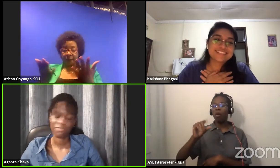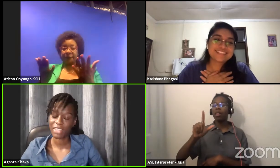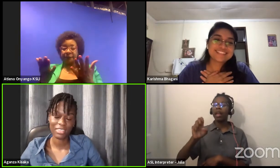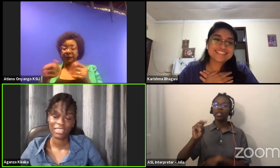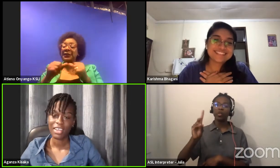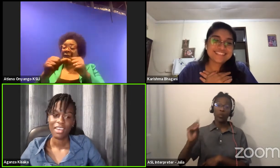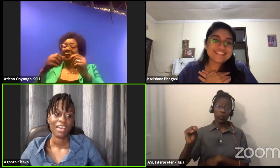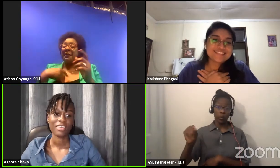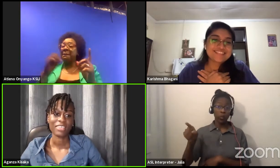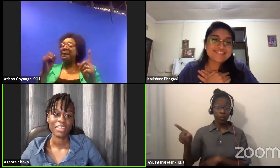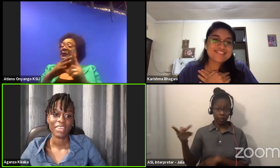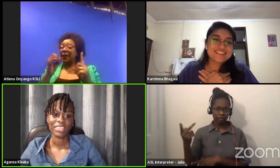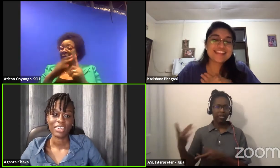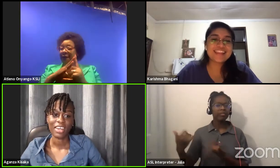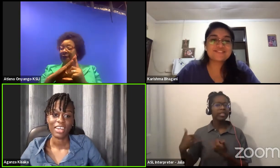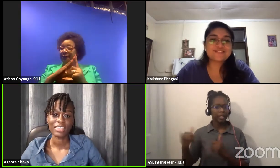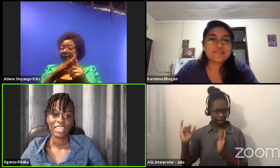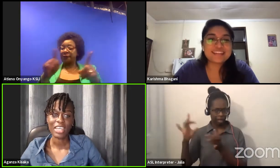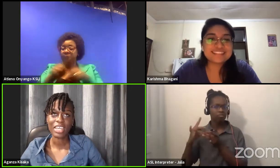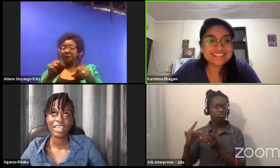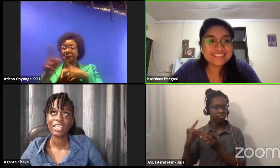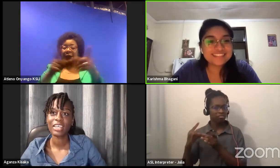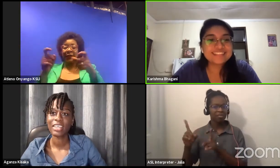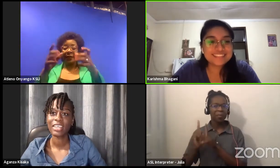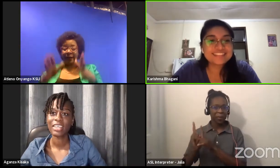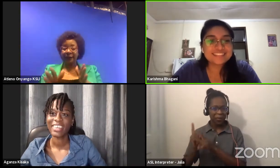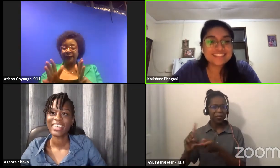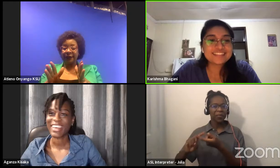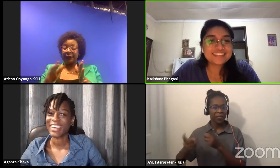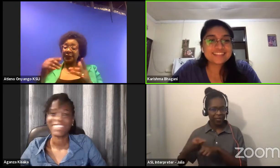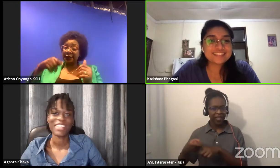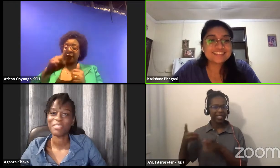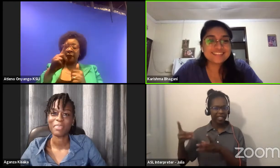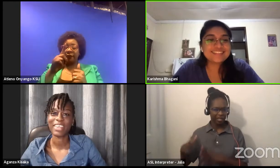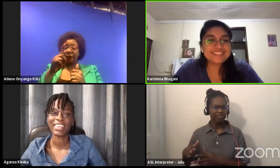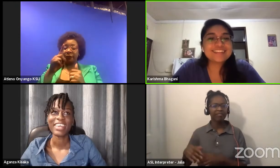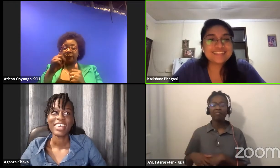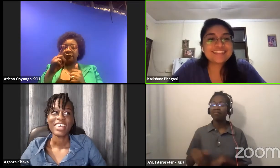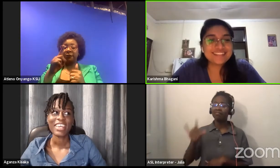friend and director and he... Yeah, love Ruben.